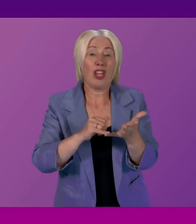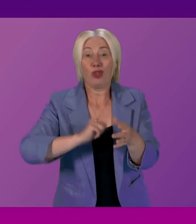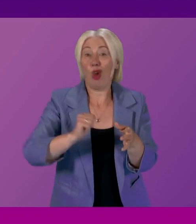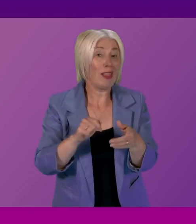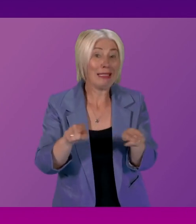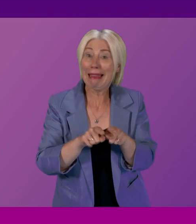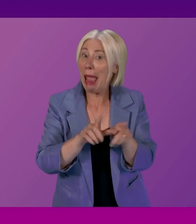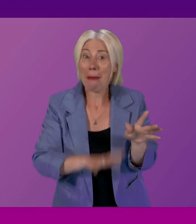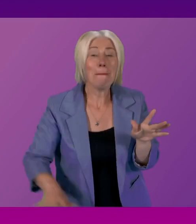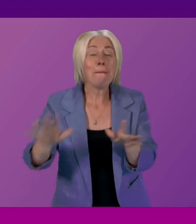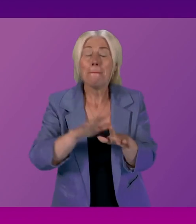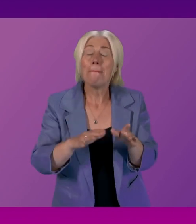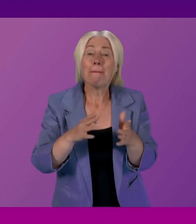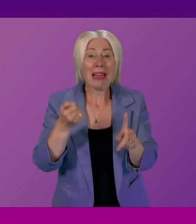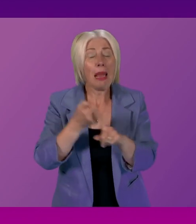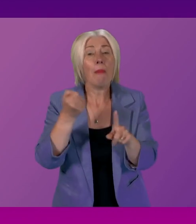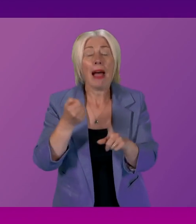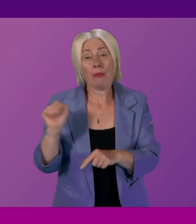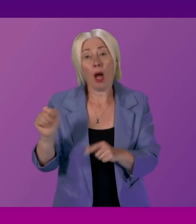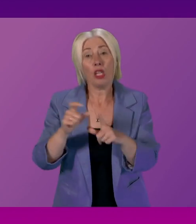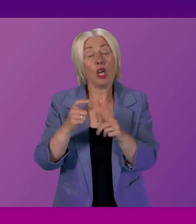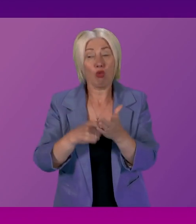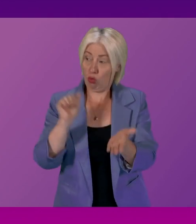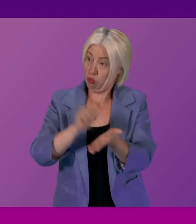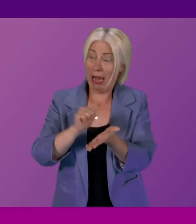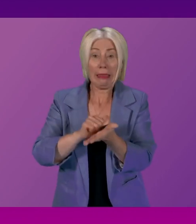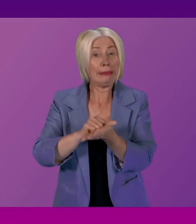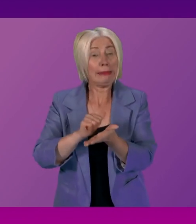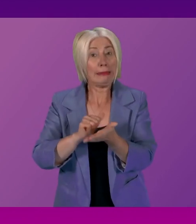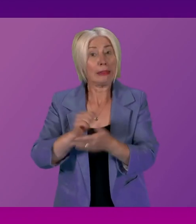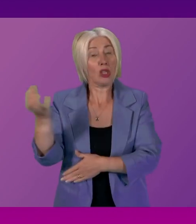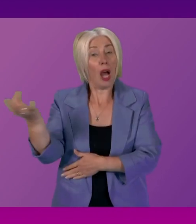Douglas Ross is absolutely within his rights to ask the question around ovarian cancer,